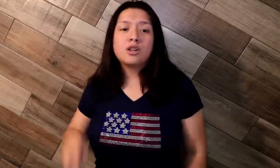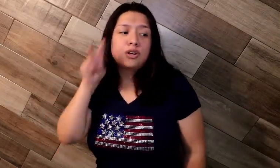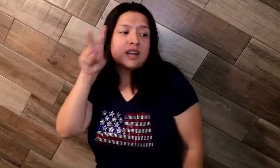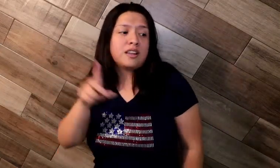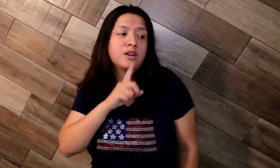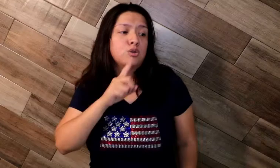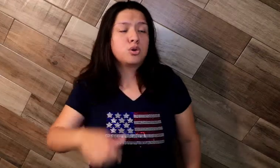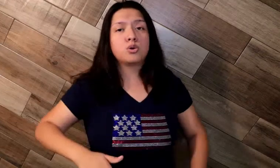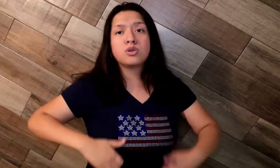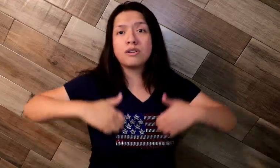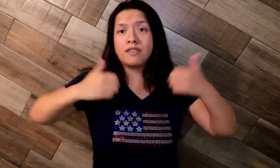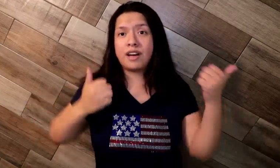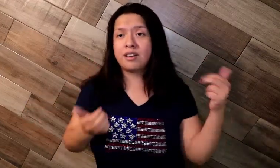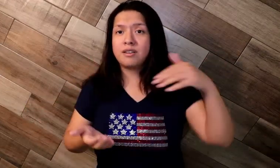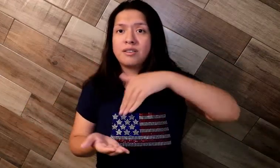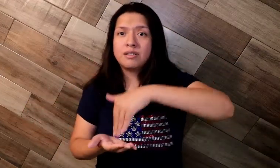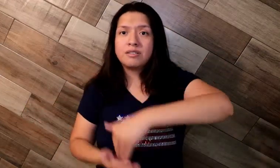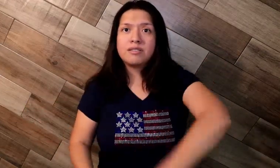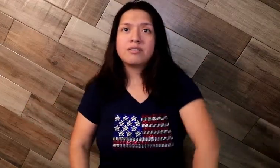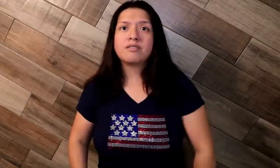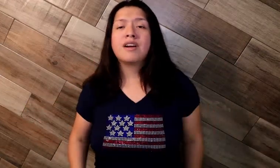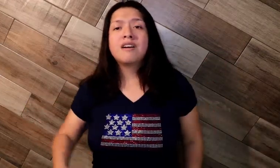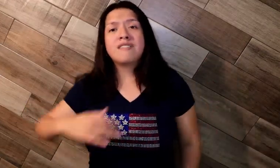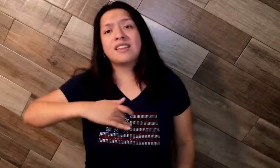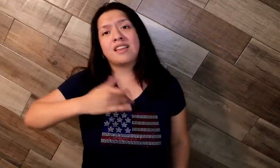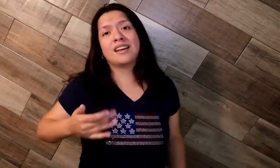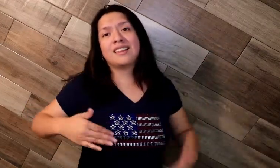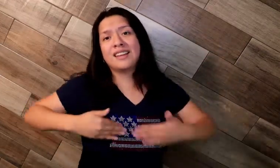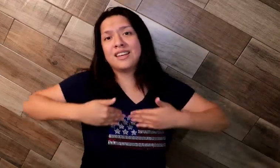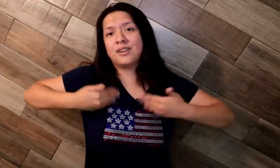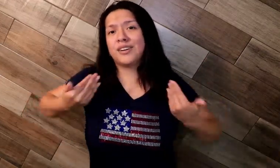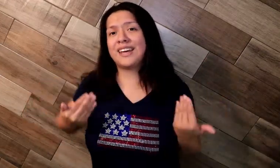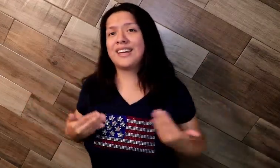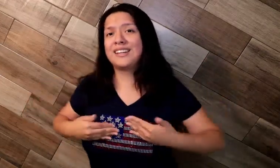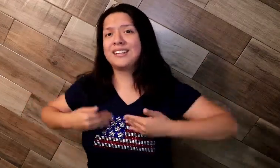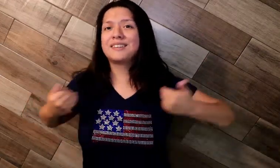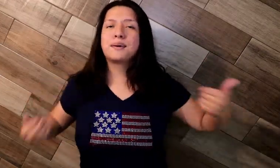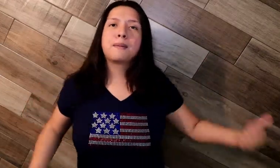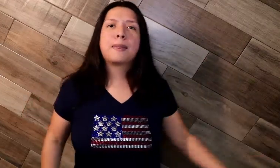Looking like a true survivor, feeling like a little kid